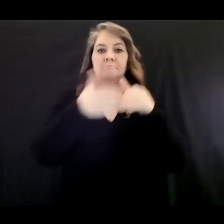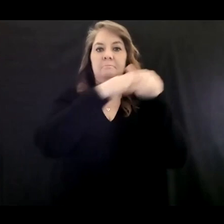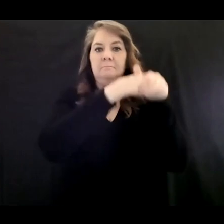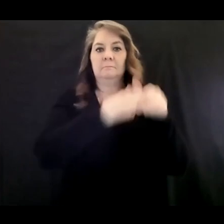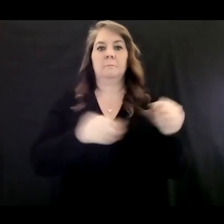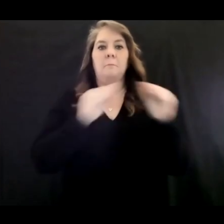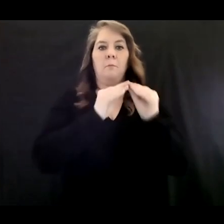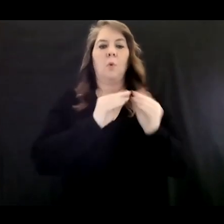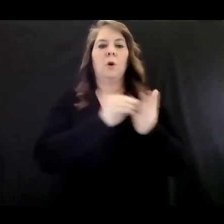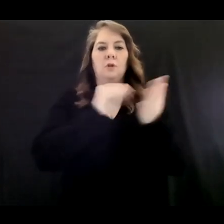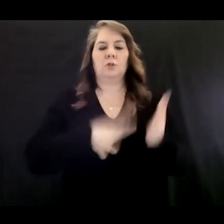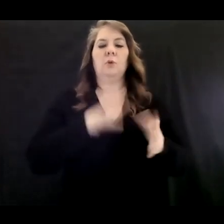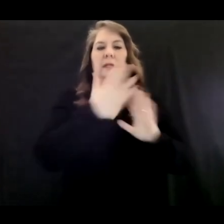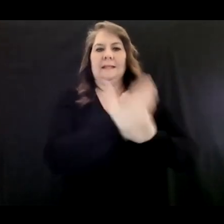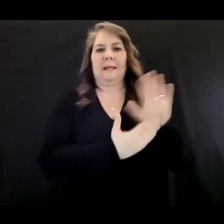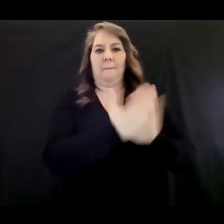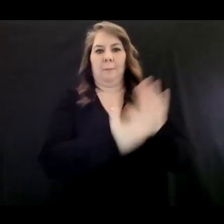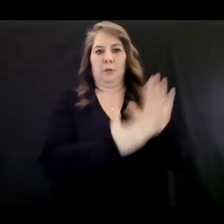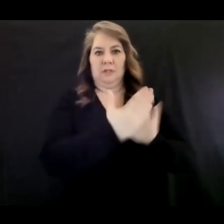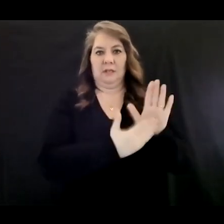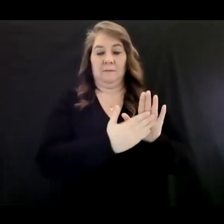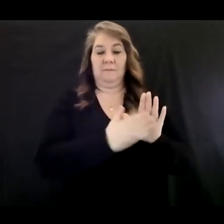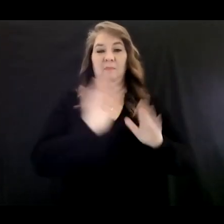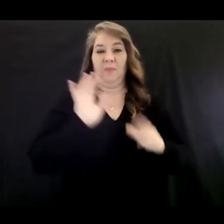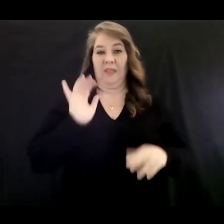Pause is lifted as of January 25,